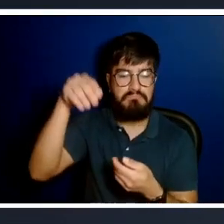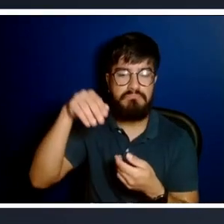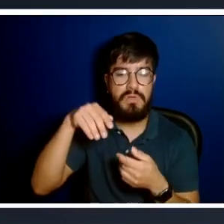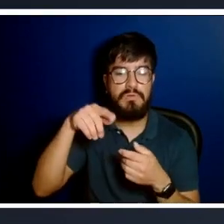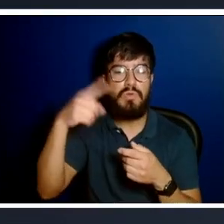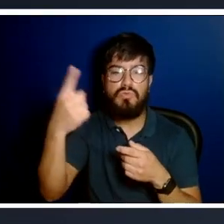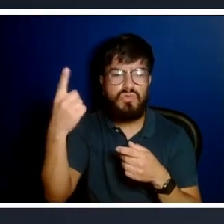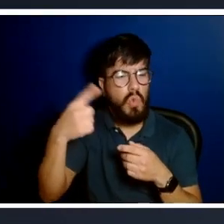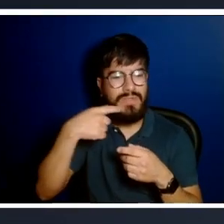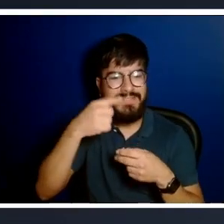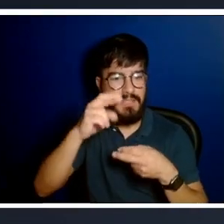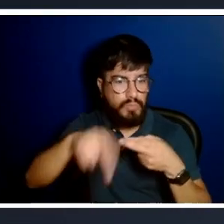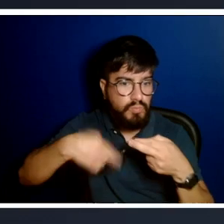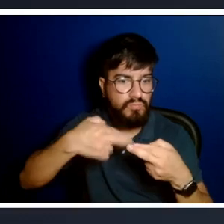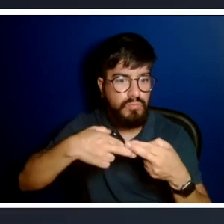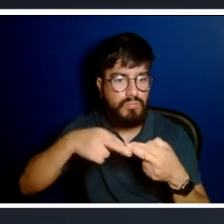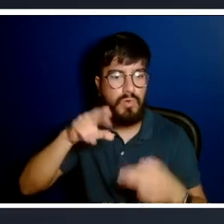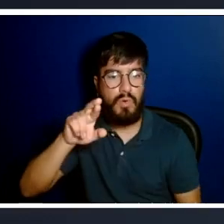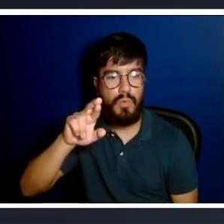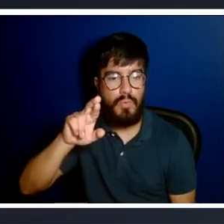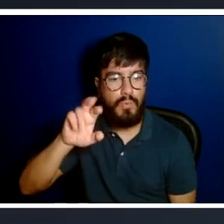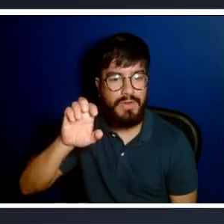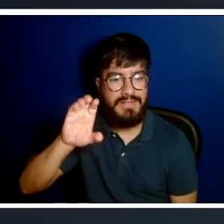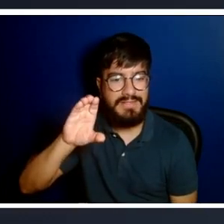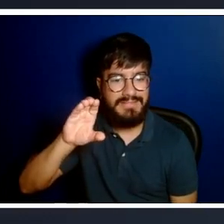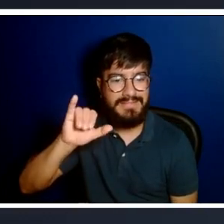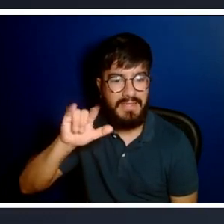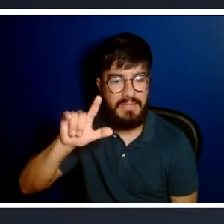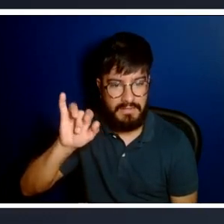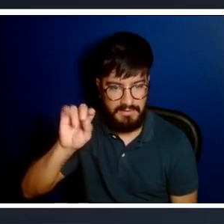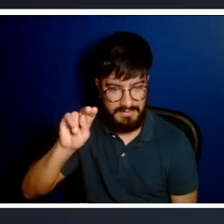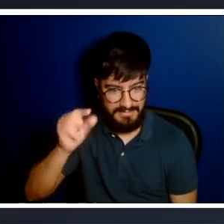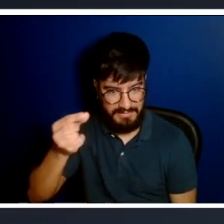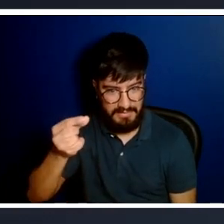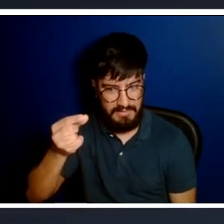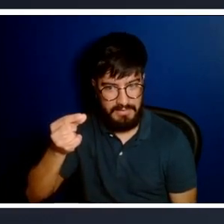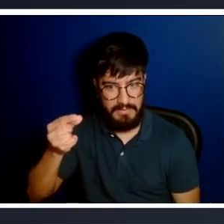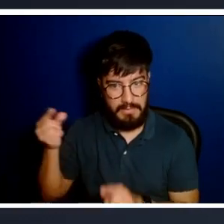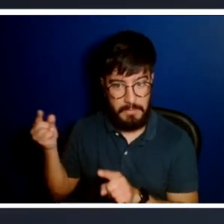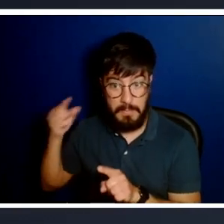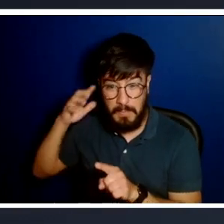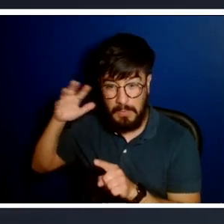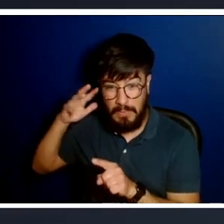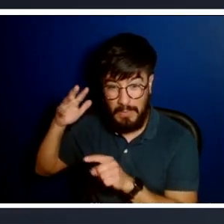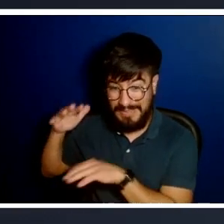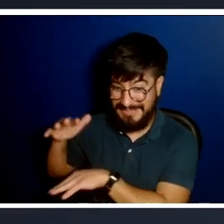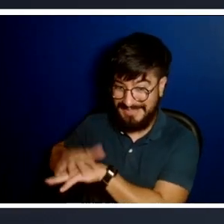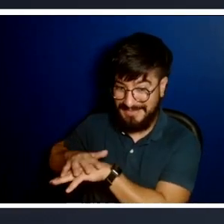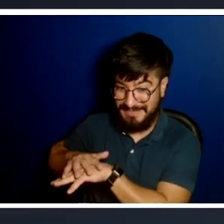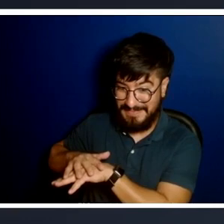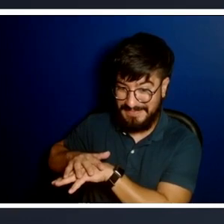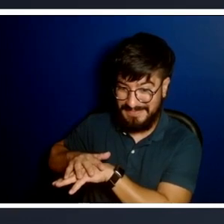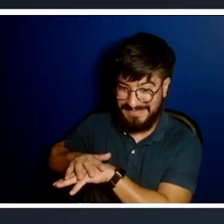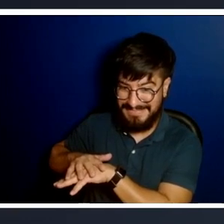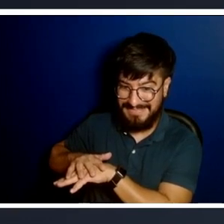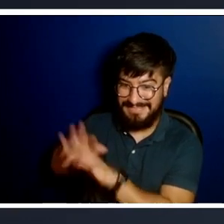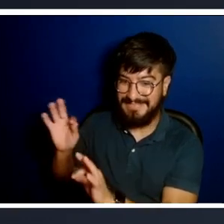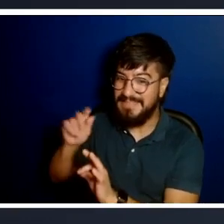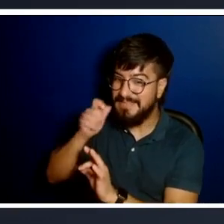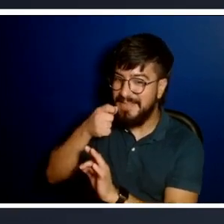so we make sure we use less using-- that's a clue to our next animal-- using recyclable bags